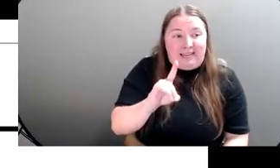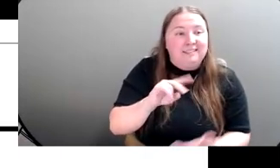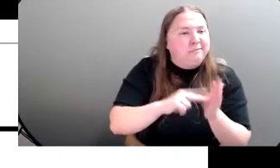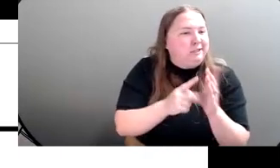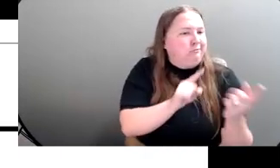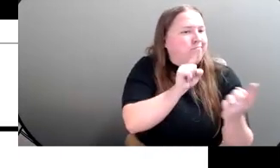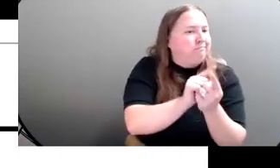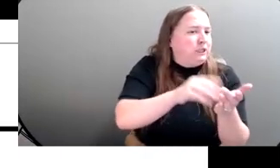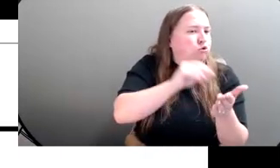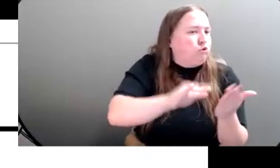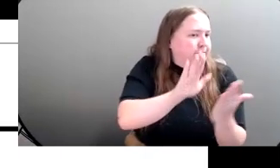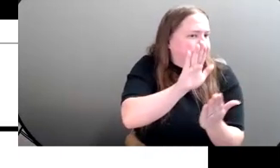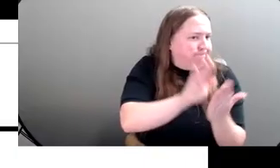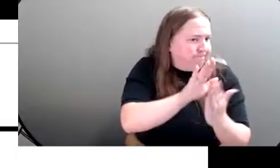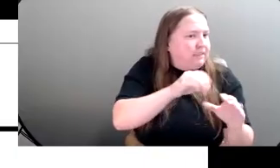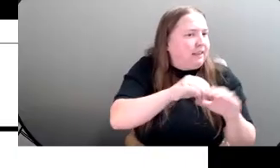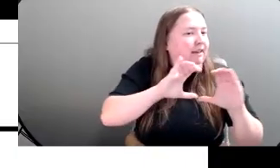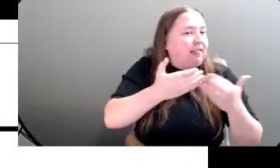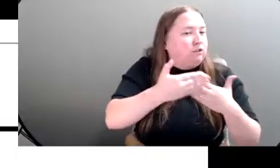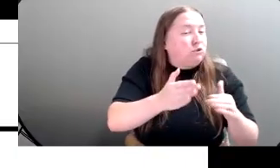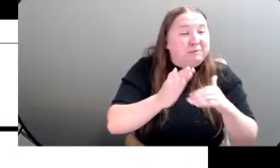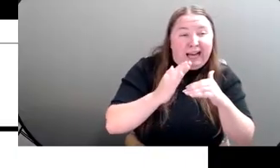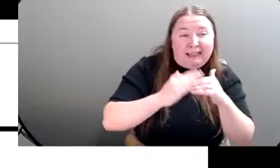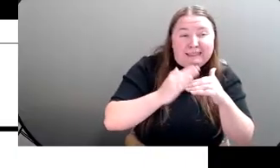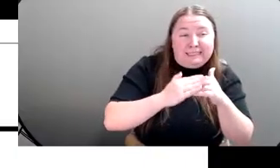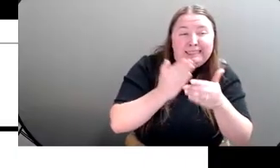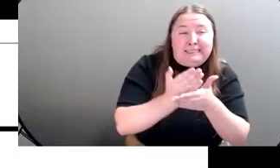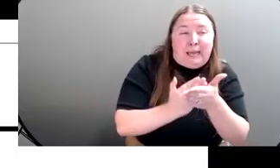face to face in the classroom for at least some portion of that class.